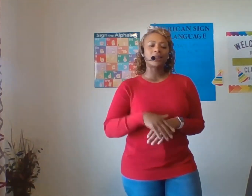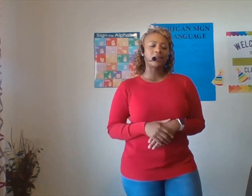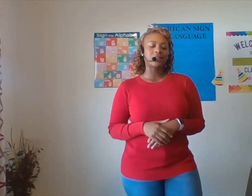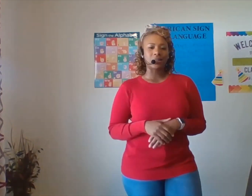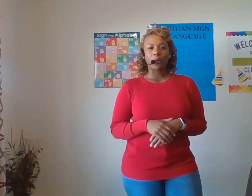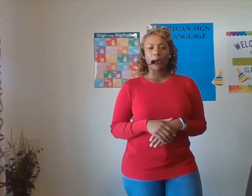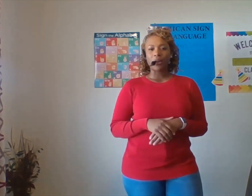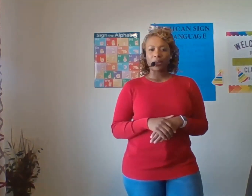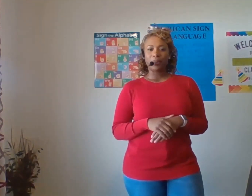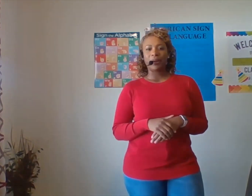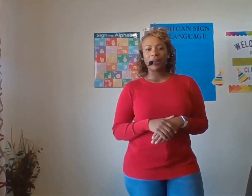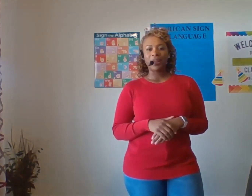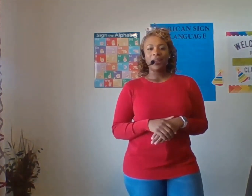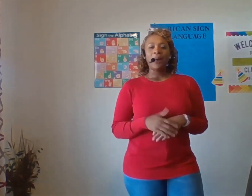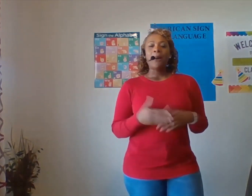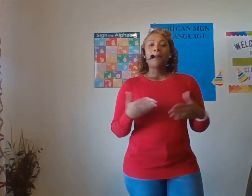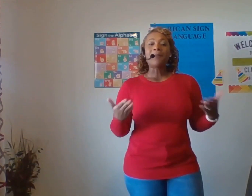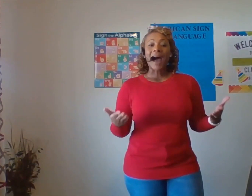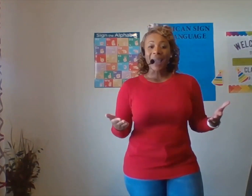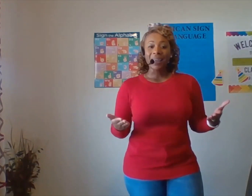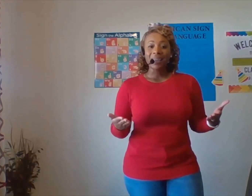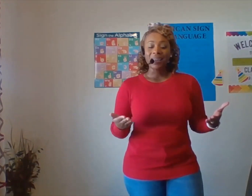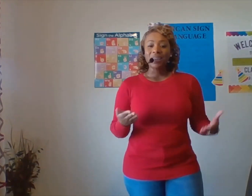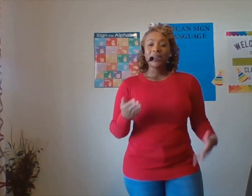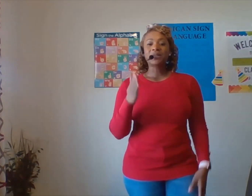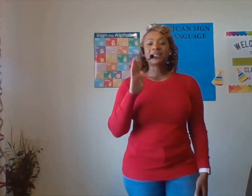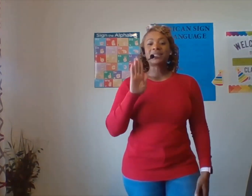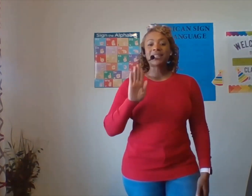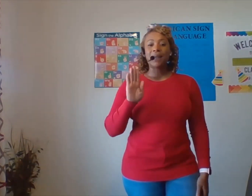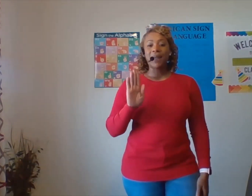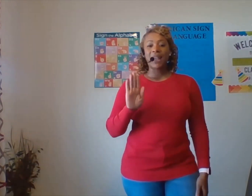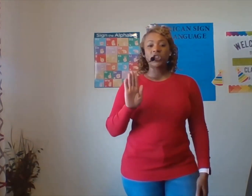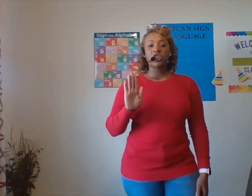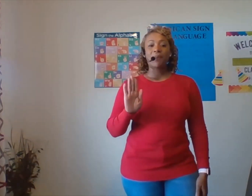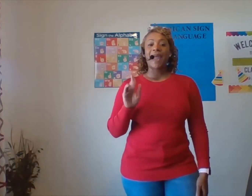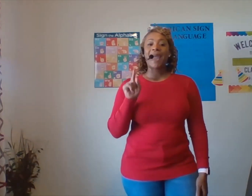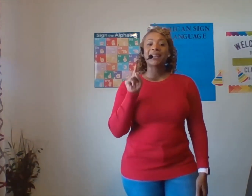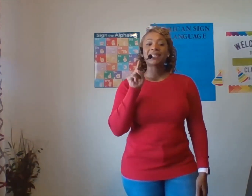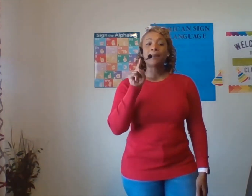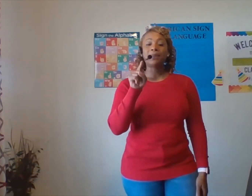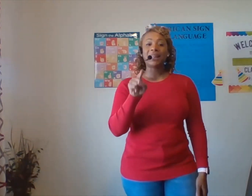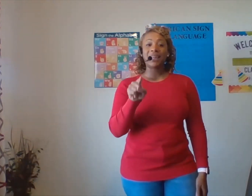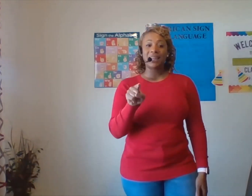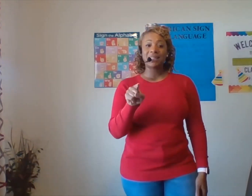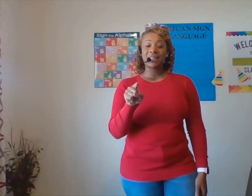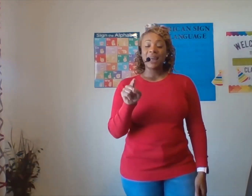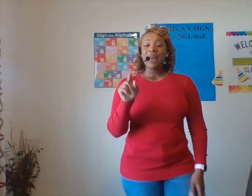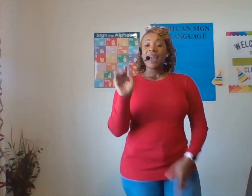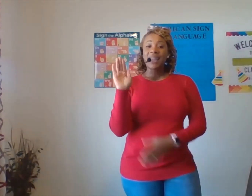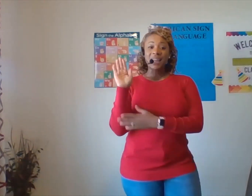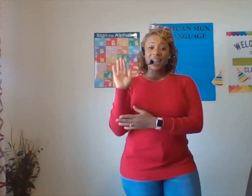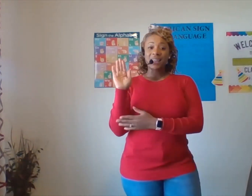know this is a walk in the park my uses the same handshape s please and again